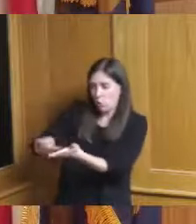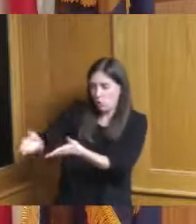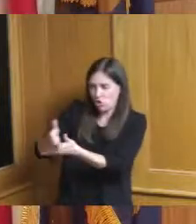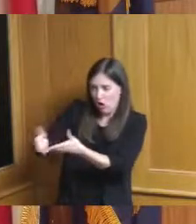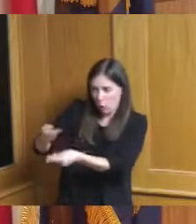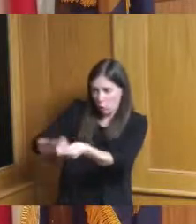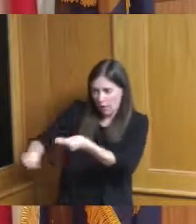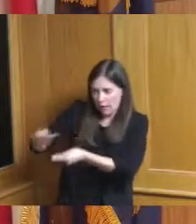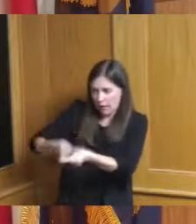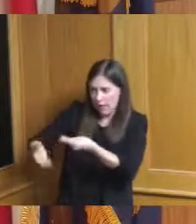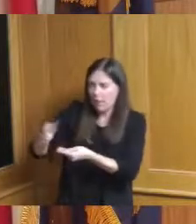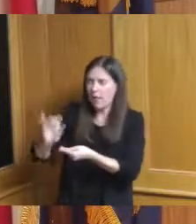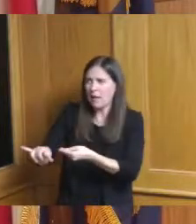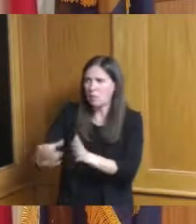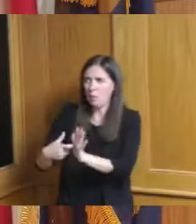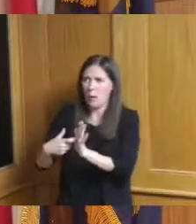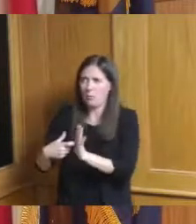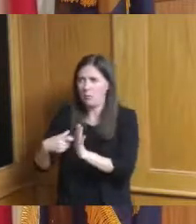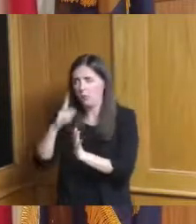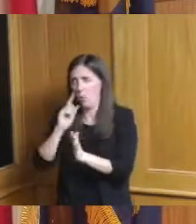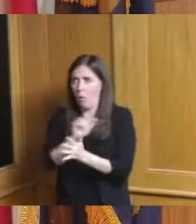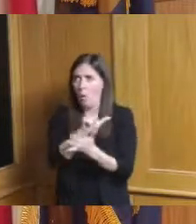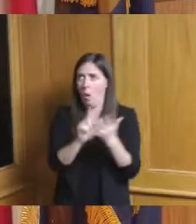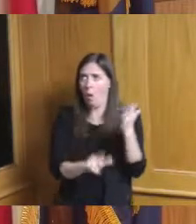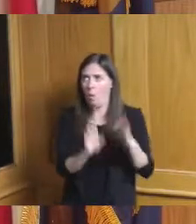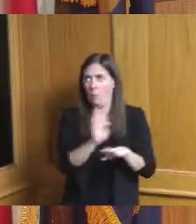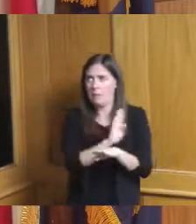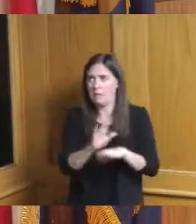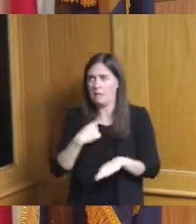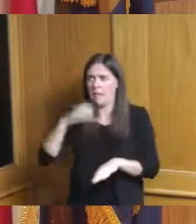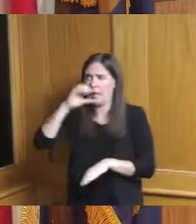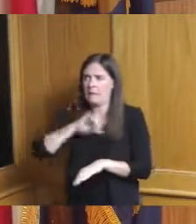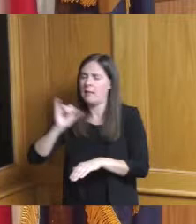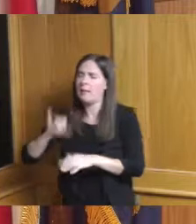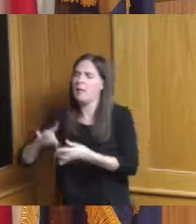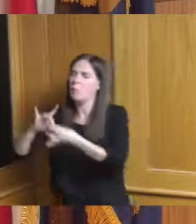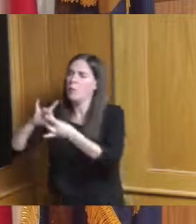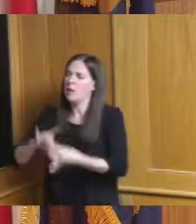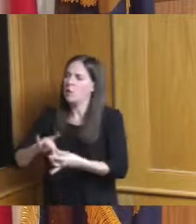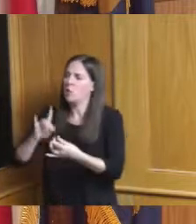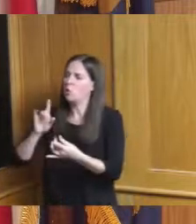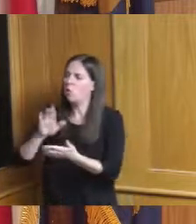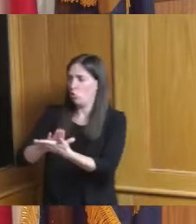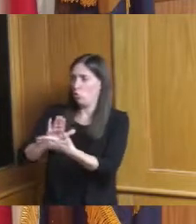all of them are yes that is the revenue sharing as it relates to the the school districts we've